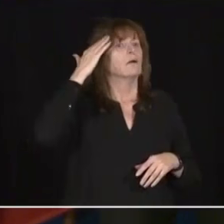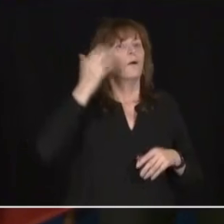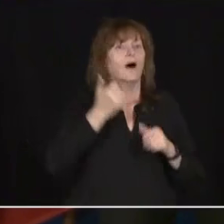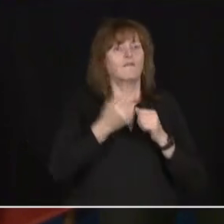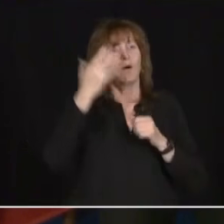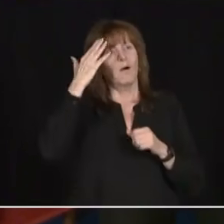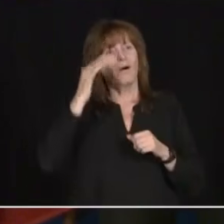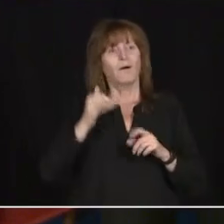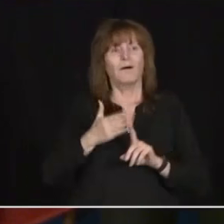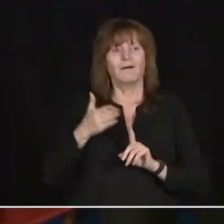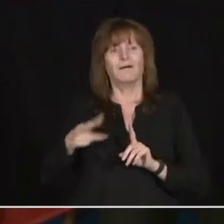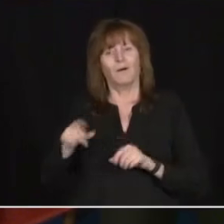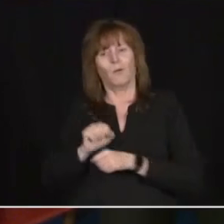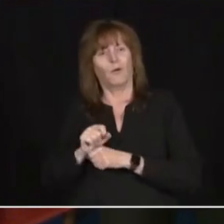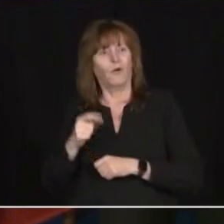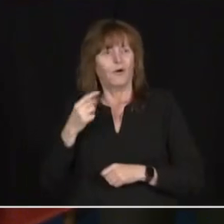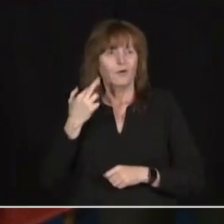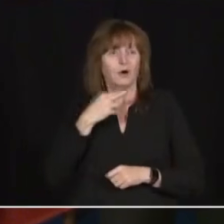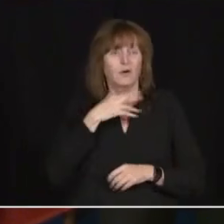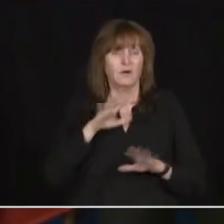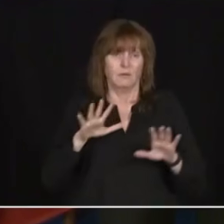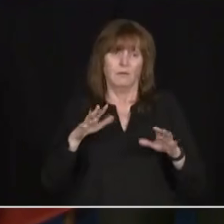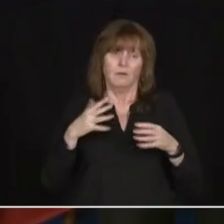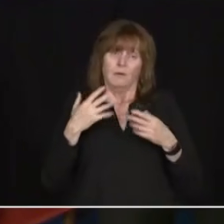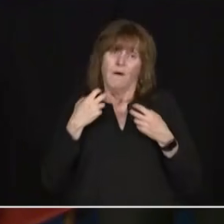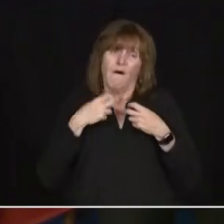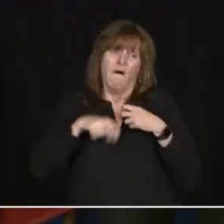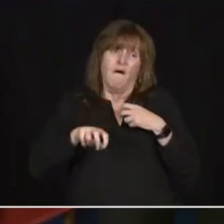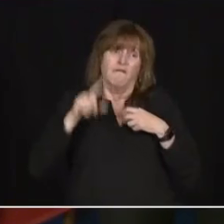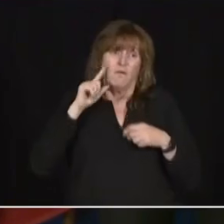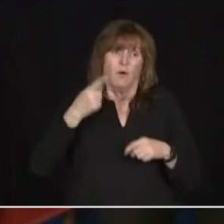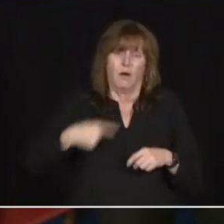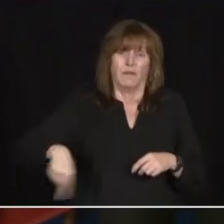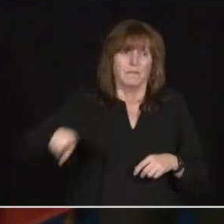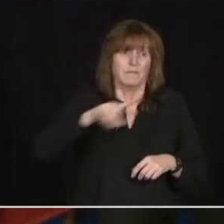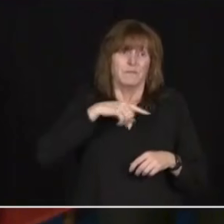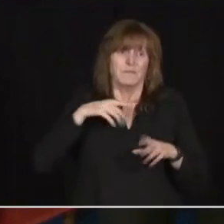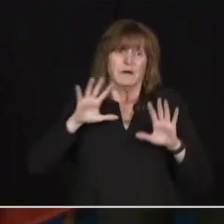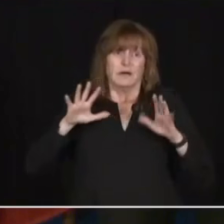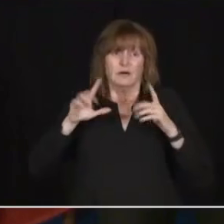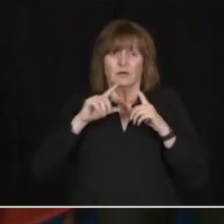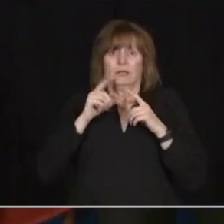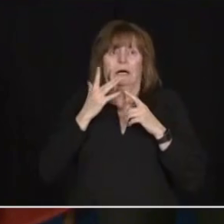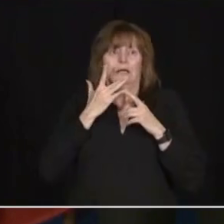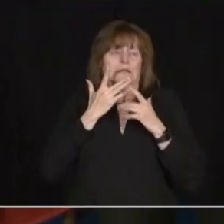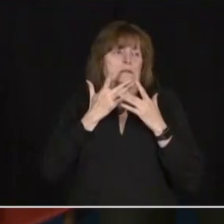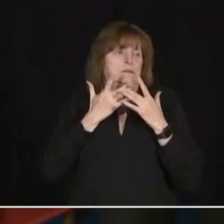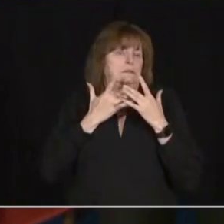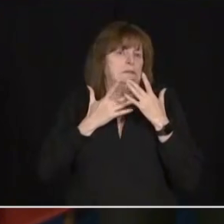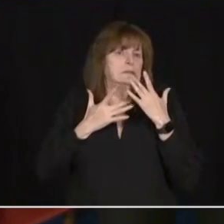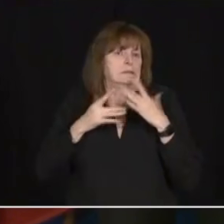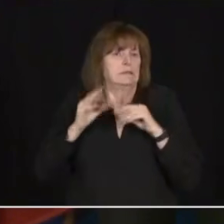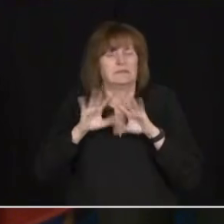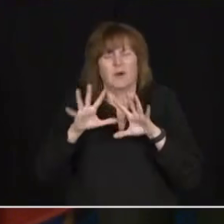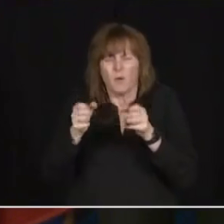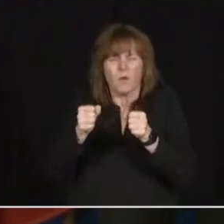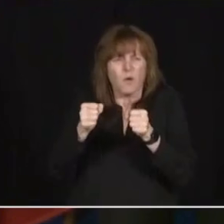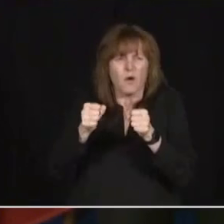It's tough right now for them and they're holding on by their finger nails. I want to tell them just hang